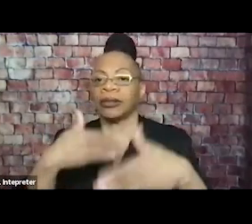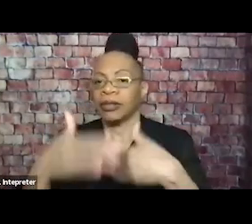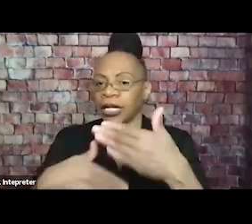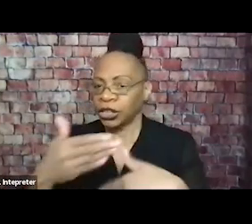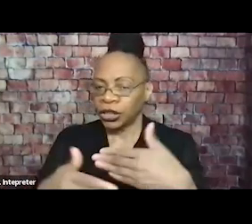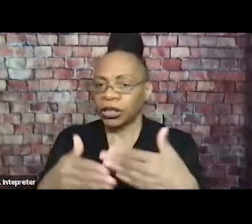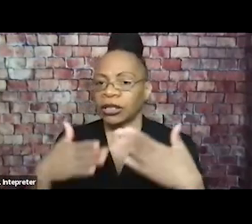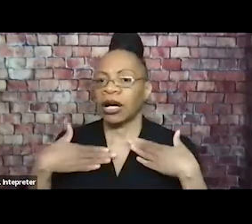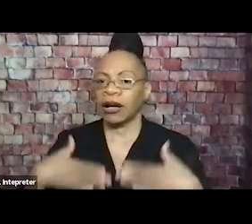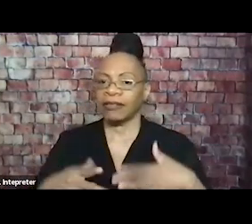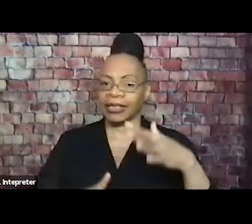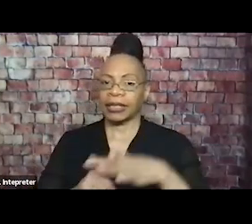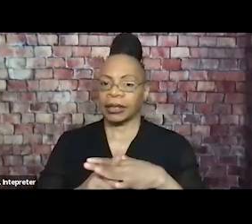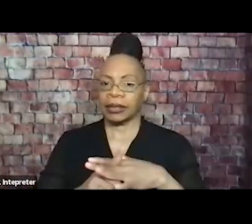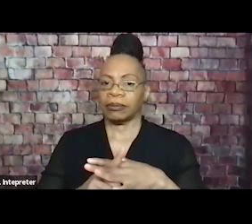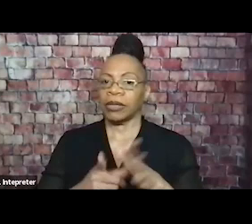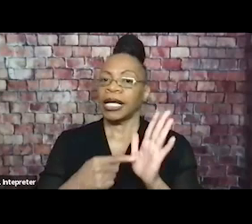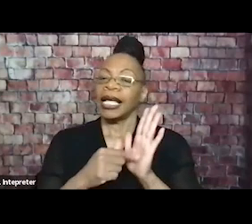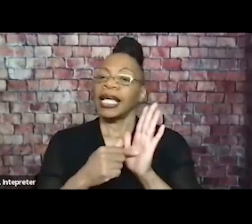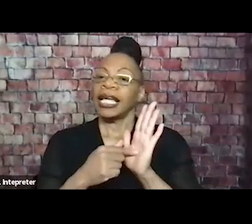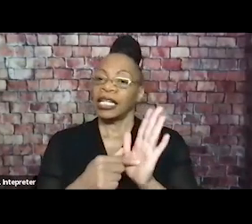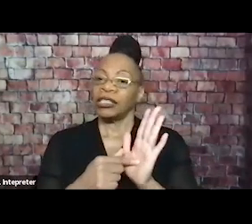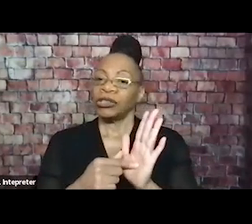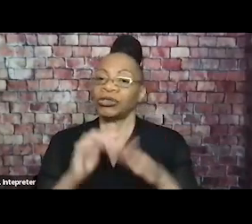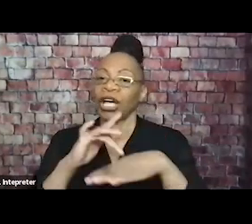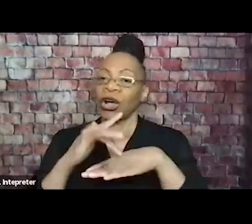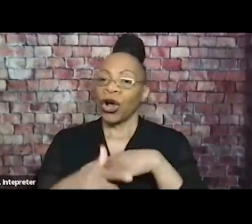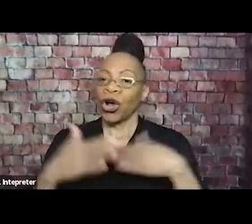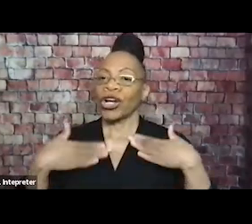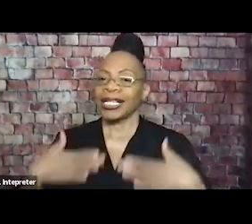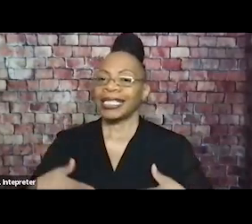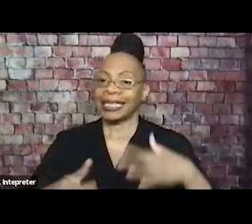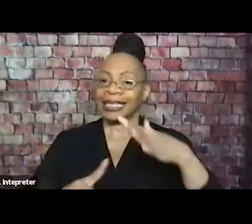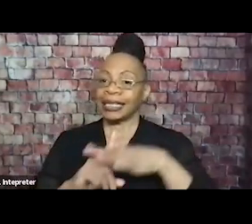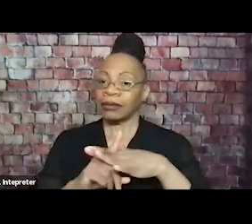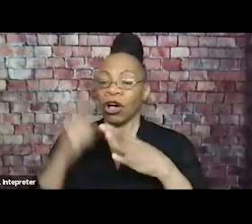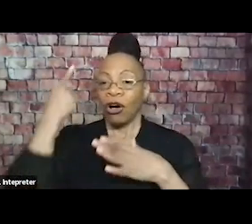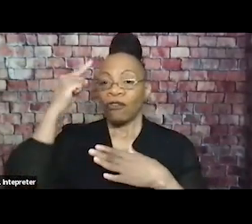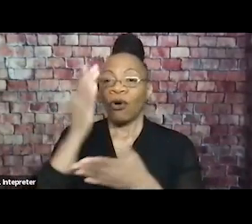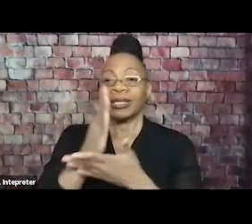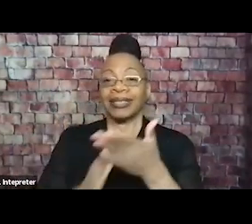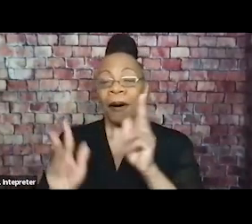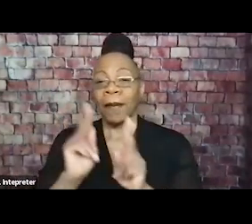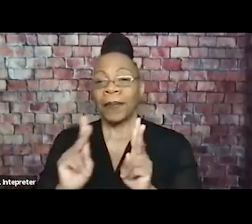Illustrate early symptoms. A lot of times symptoms started in childhood for people but they didn't receive treatment at that time,